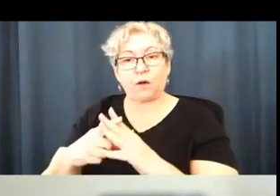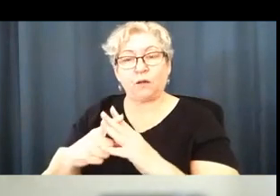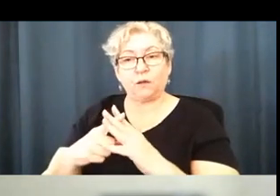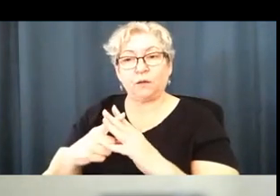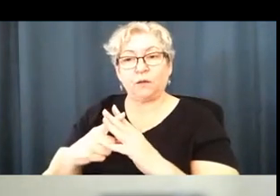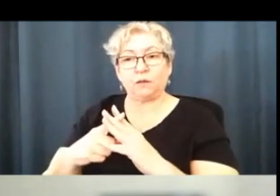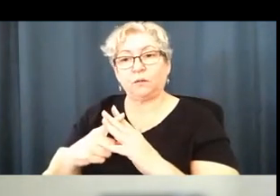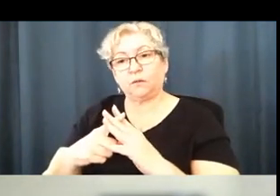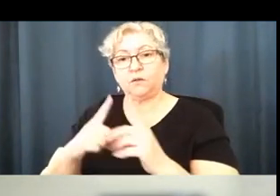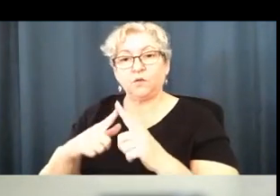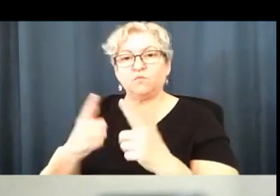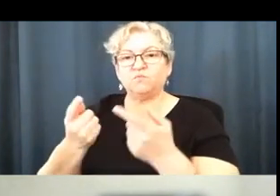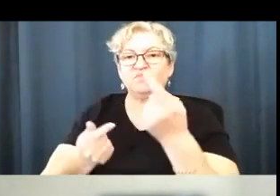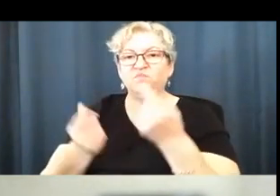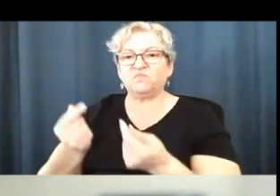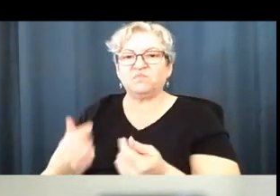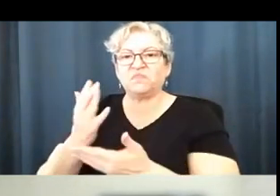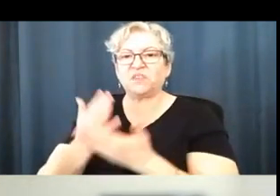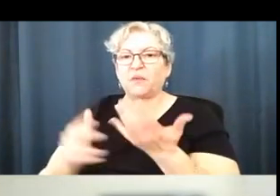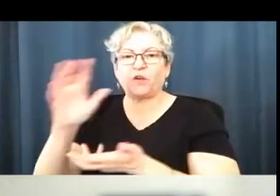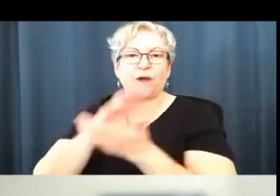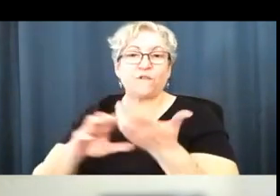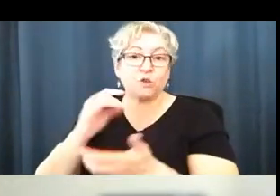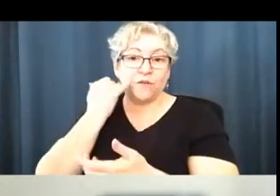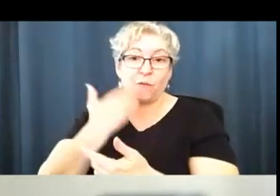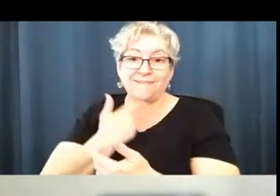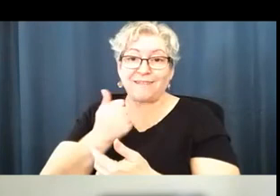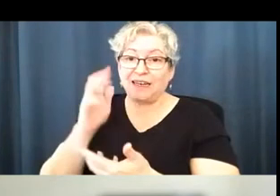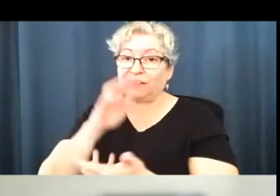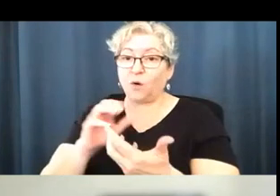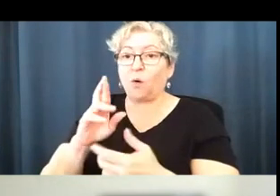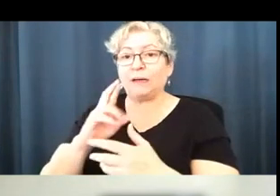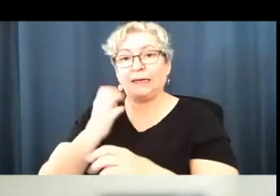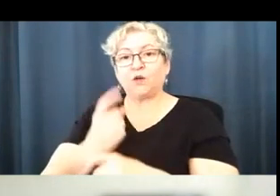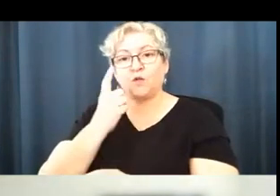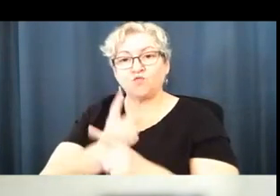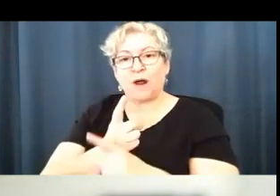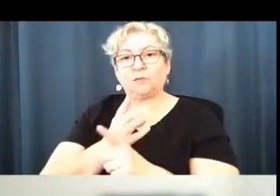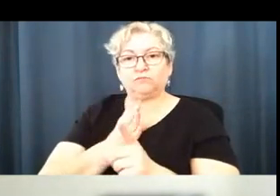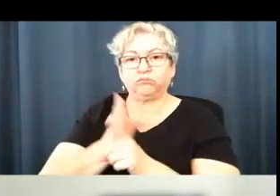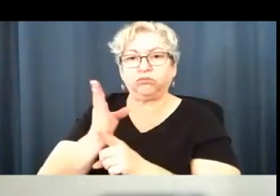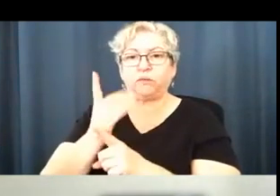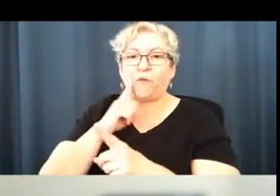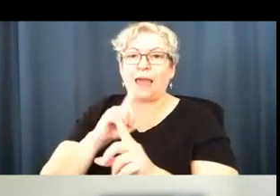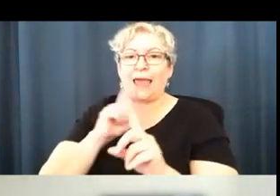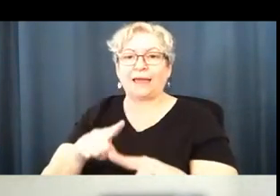cut through some of the confusion if there is any, and get you started on the right answer for some of the things that you're working on.